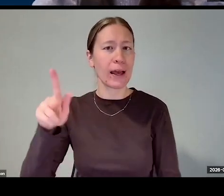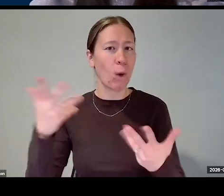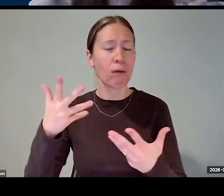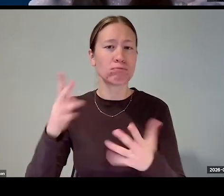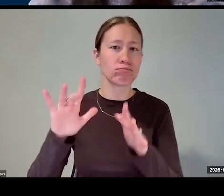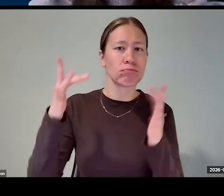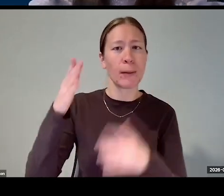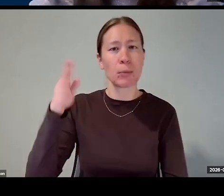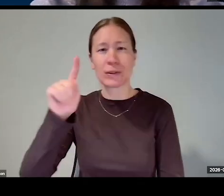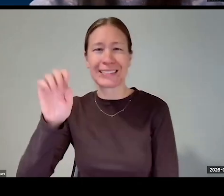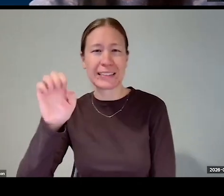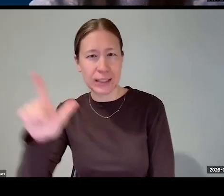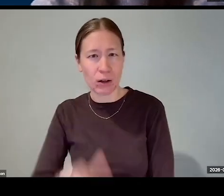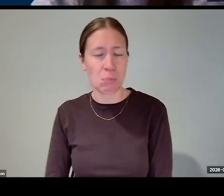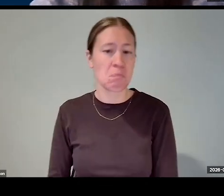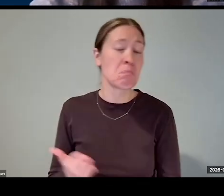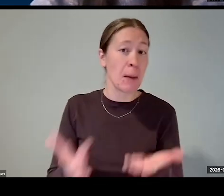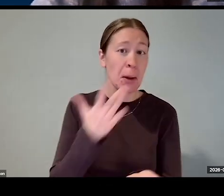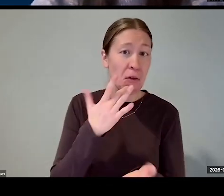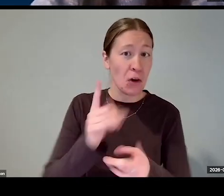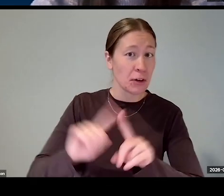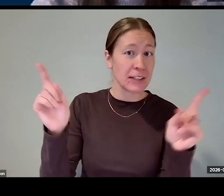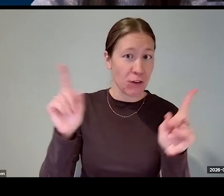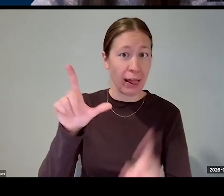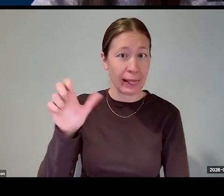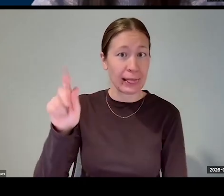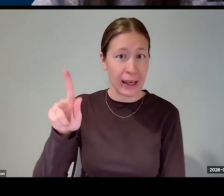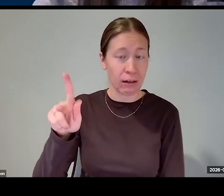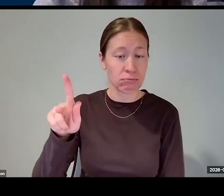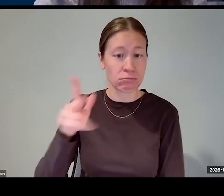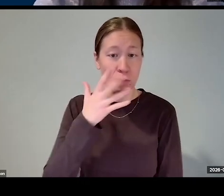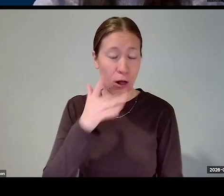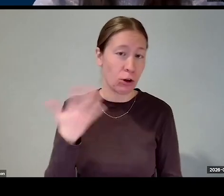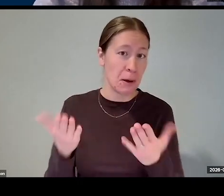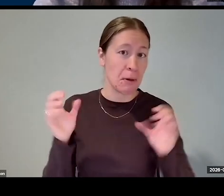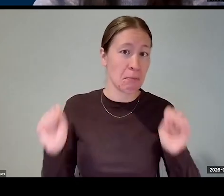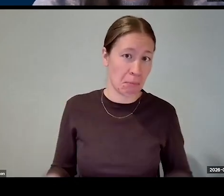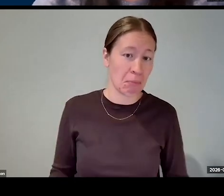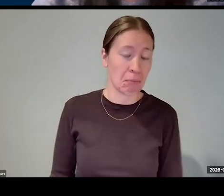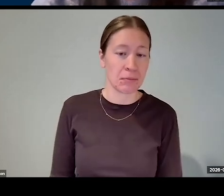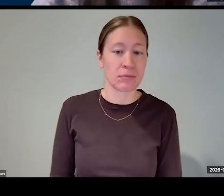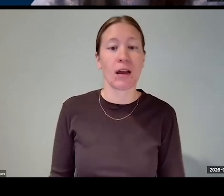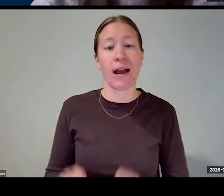If I want a different link color, I can highlight each link and change them one by one